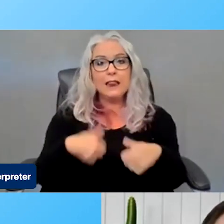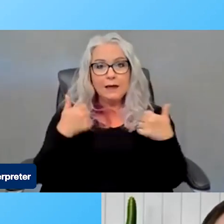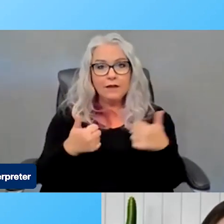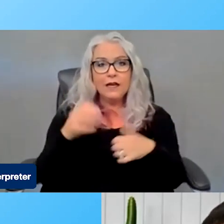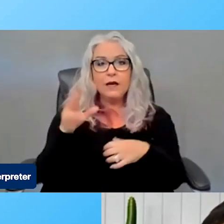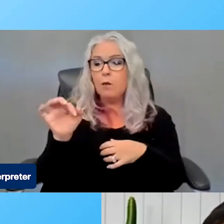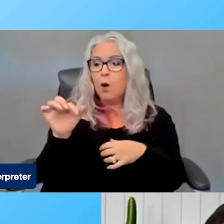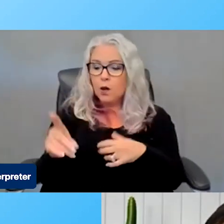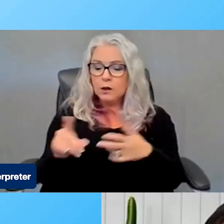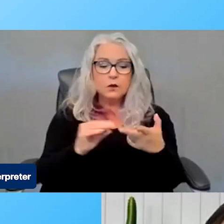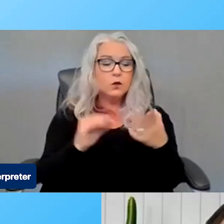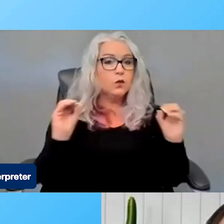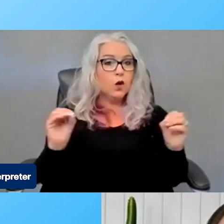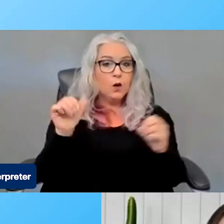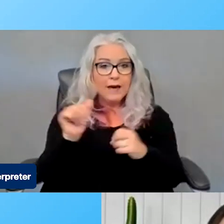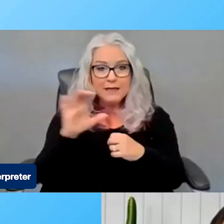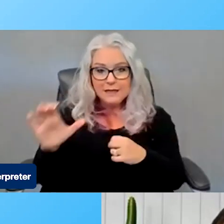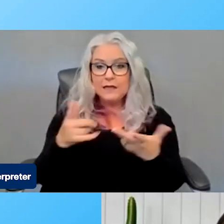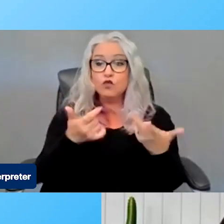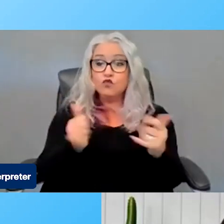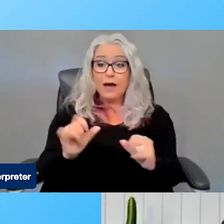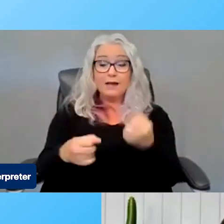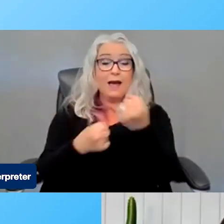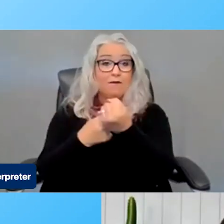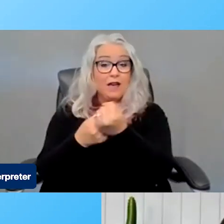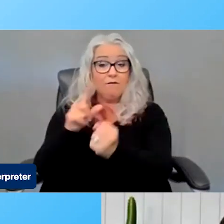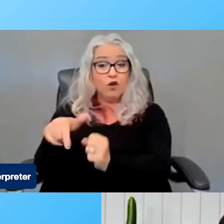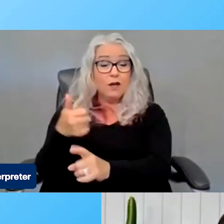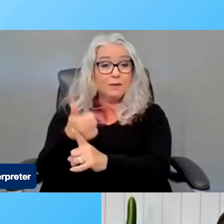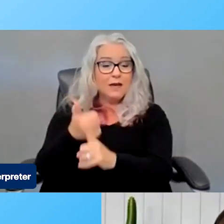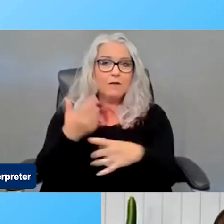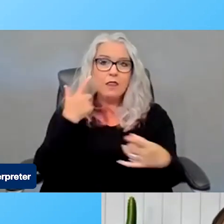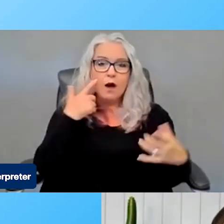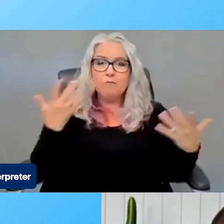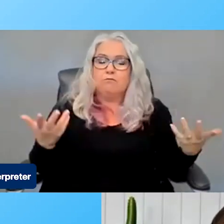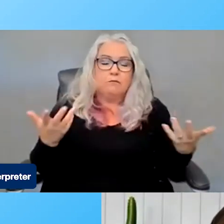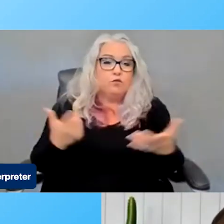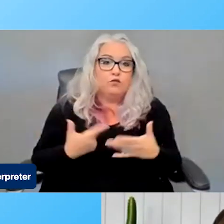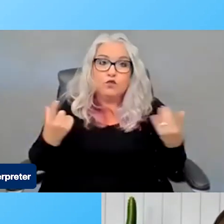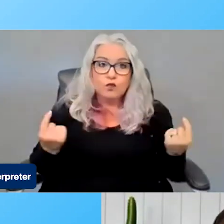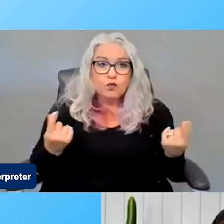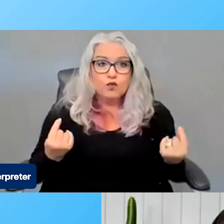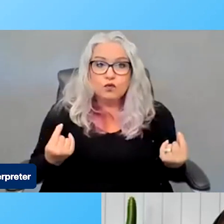and advocating for himself, he thought he had no further recourse. Until he heard of legal